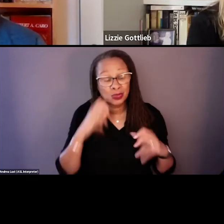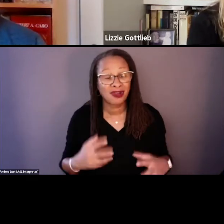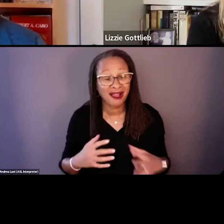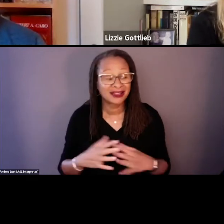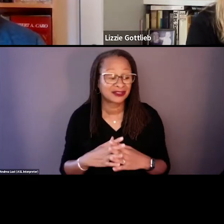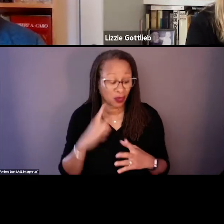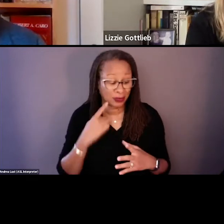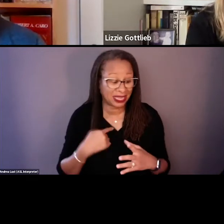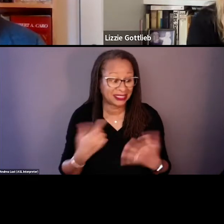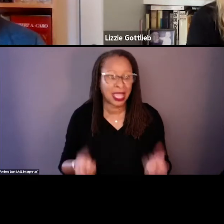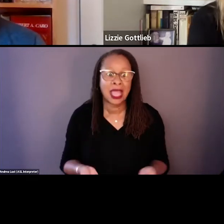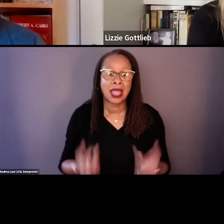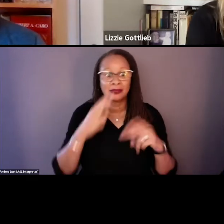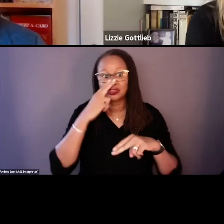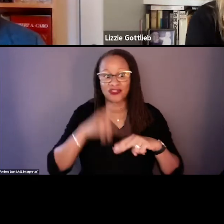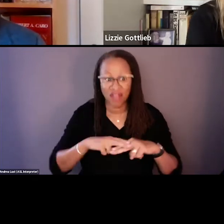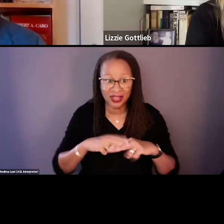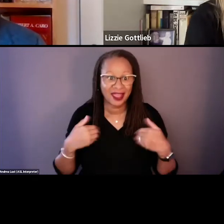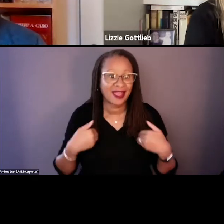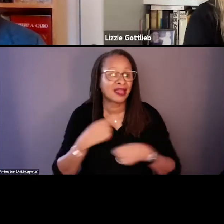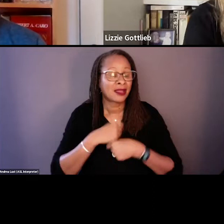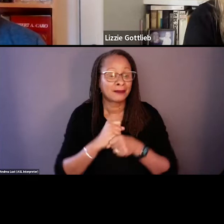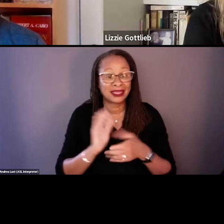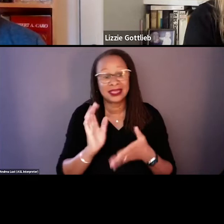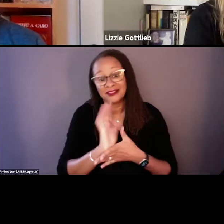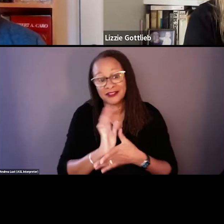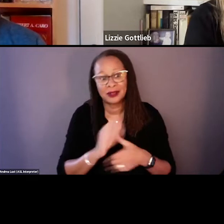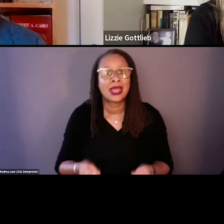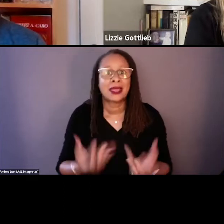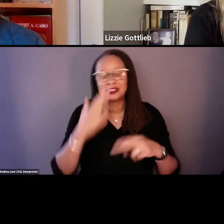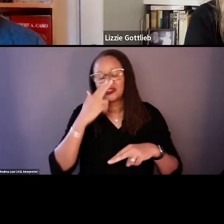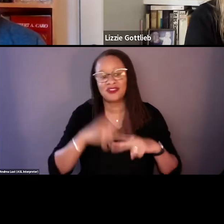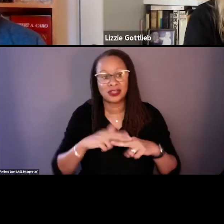how much fun it was to make the film. And I hope how much fun it is to be with them.